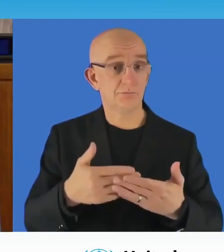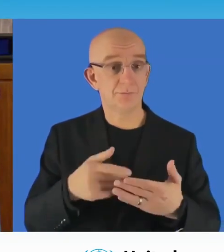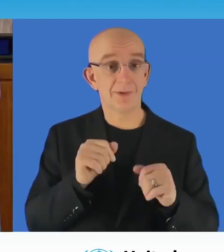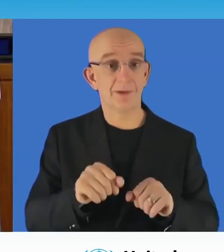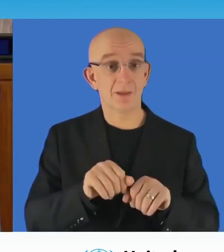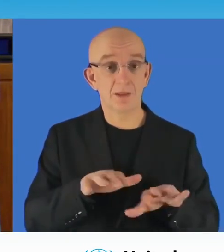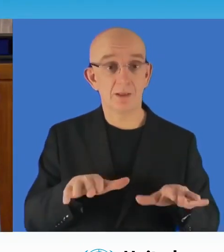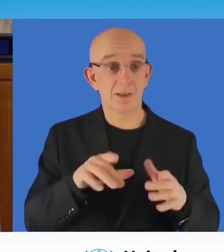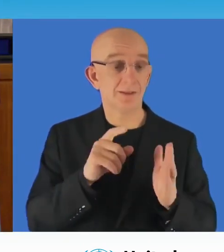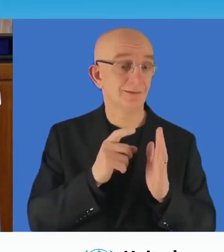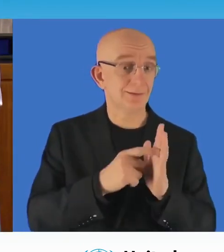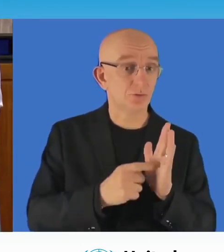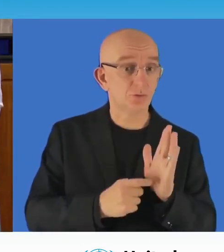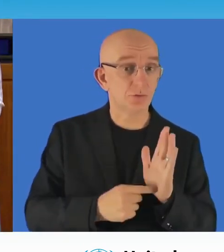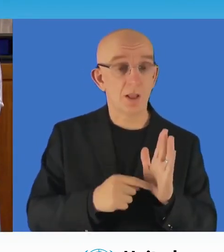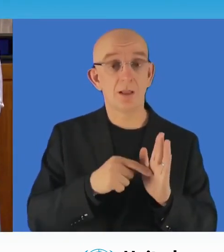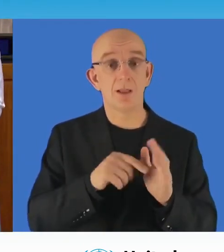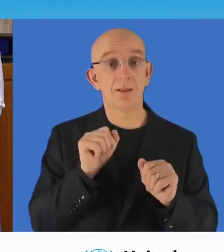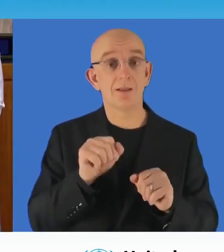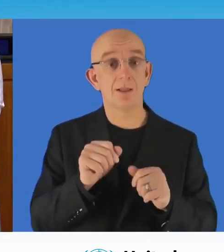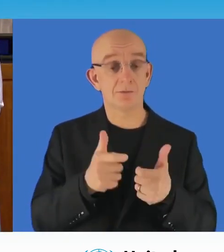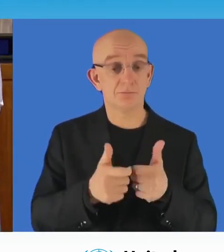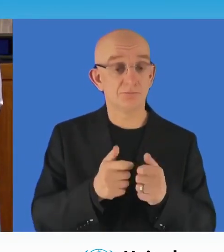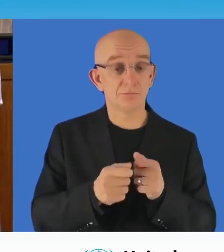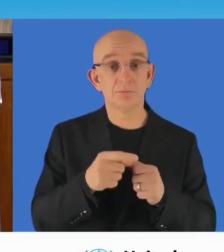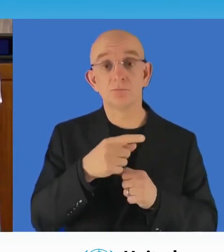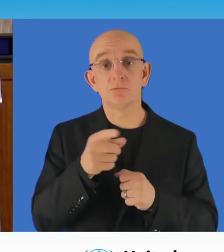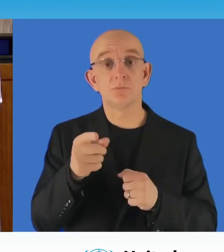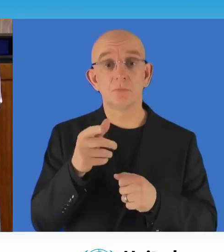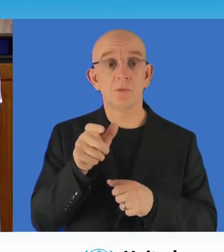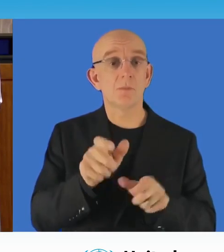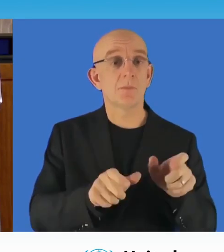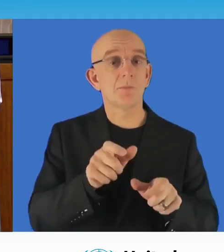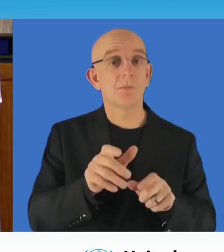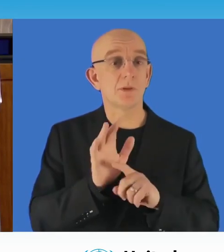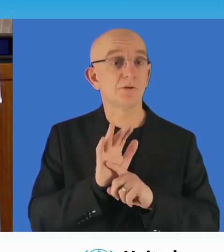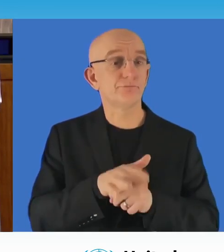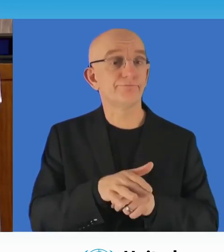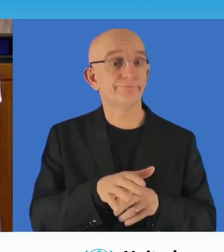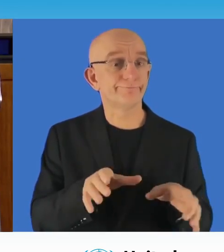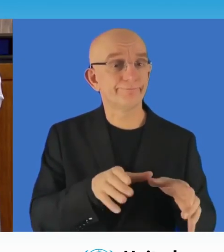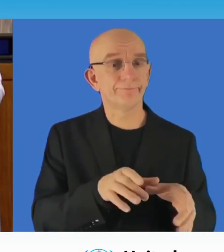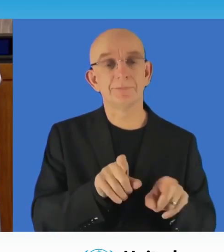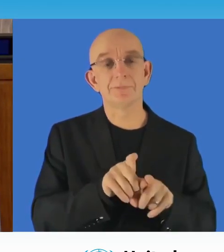groups such as person need the disob and the elderly Mr President the Korean government is